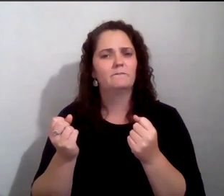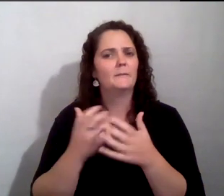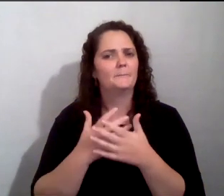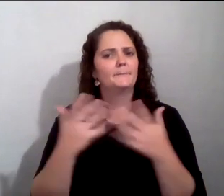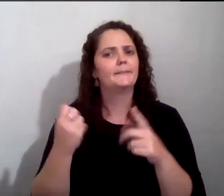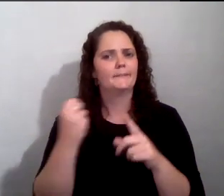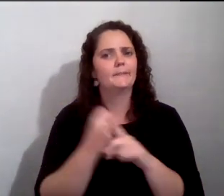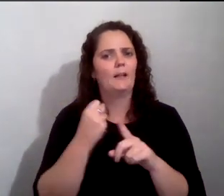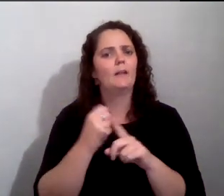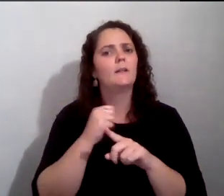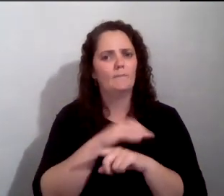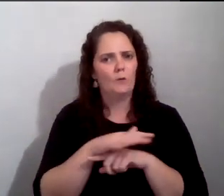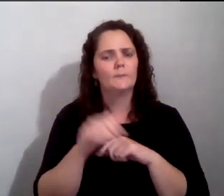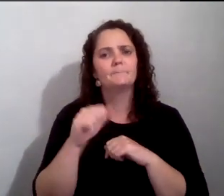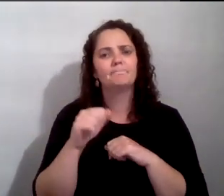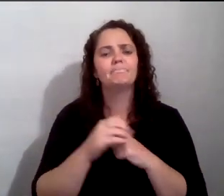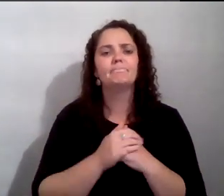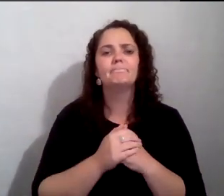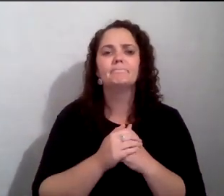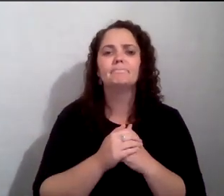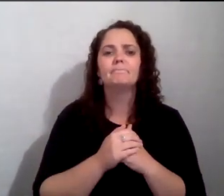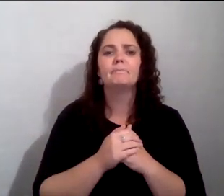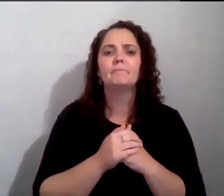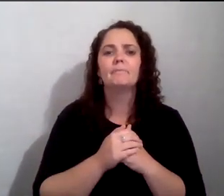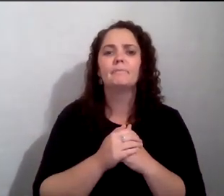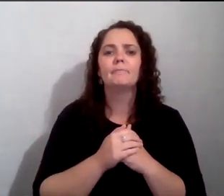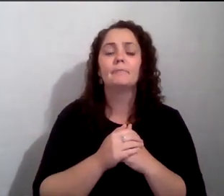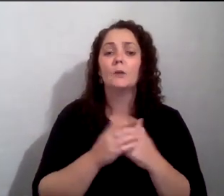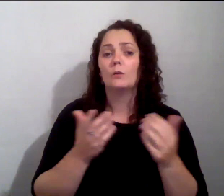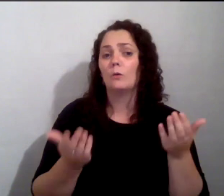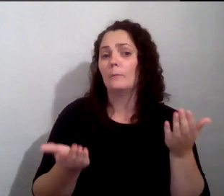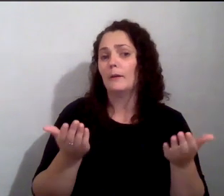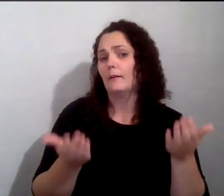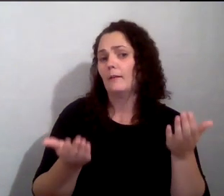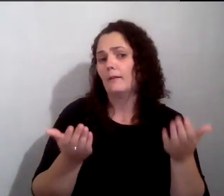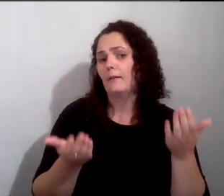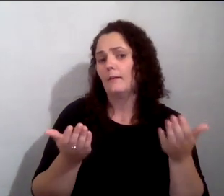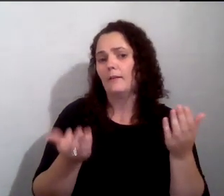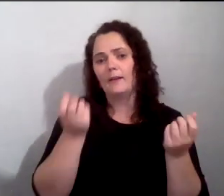great deal to do with that. As contrasted with our